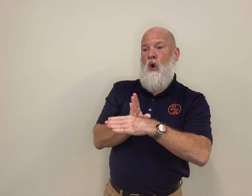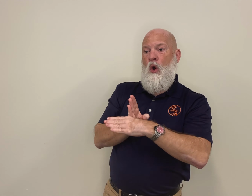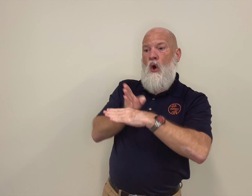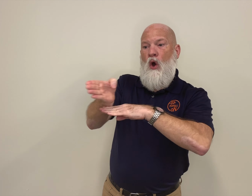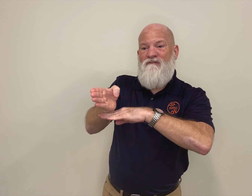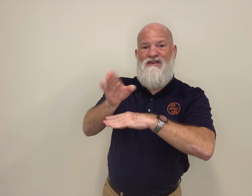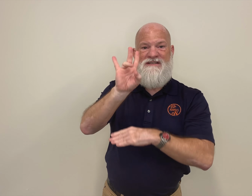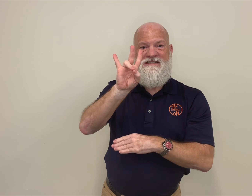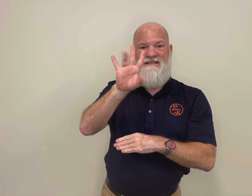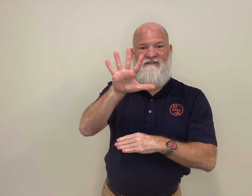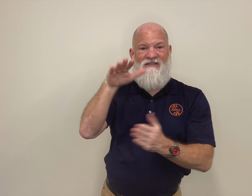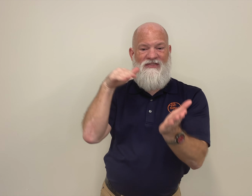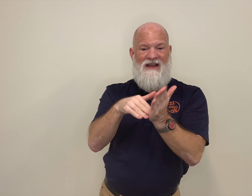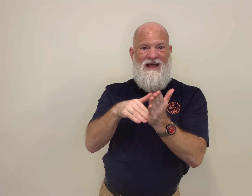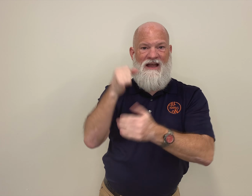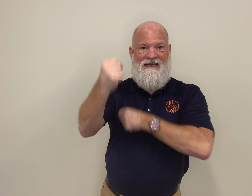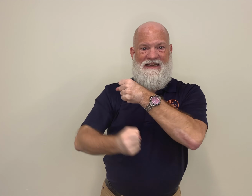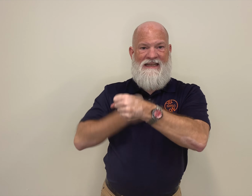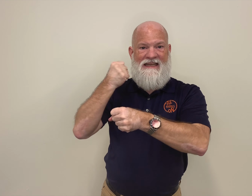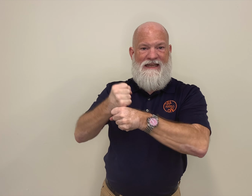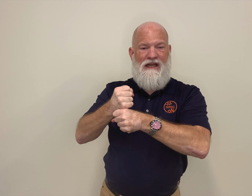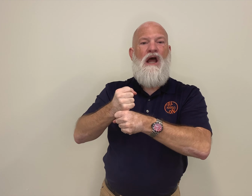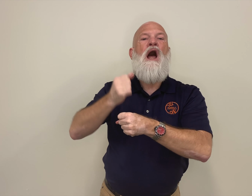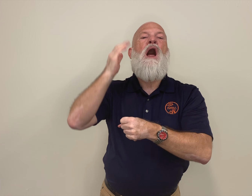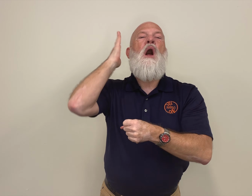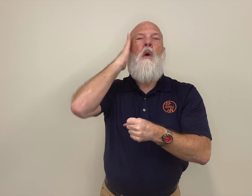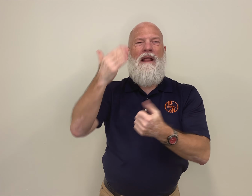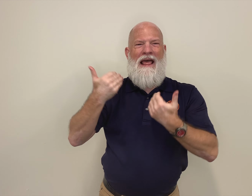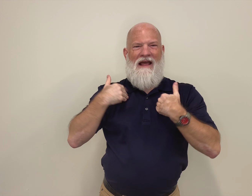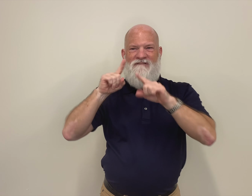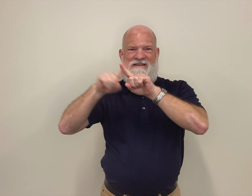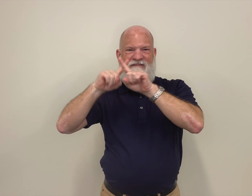If you earn more than $75,000 a year, then there's a break down.